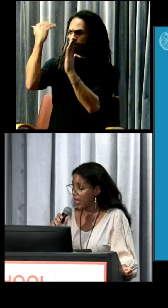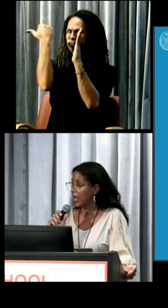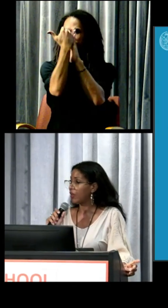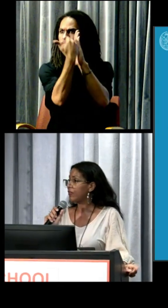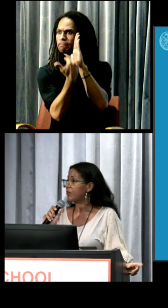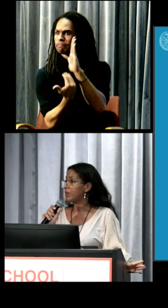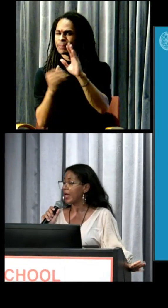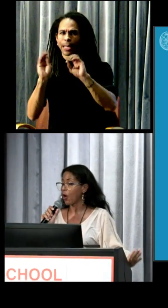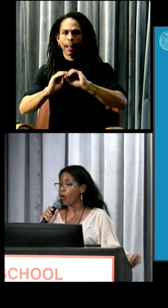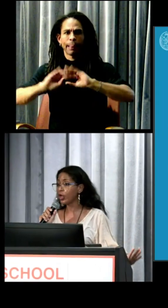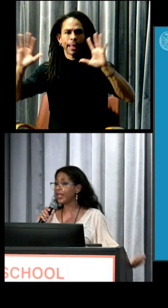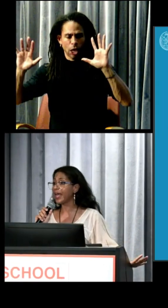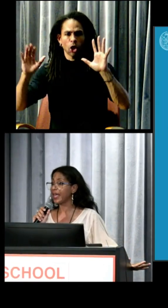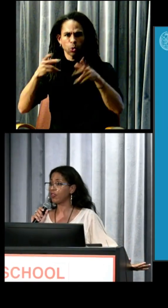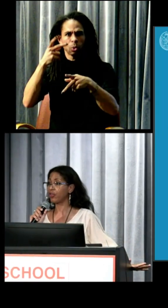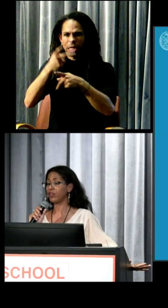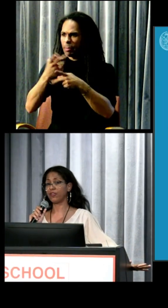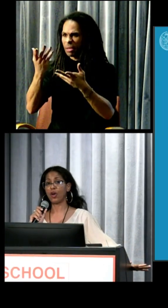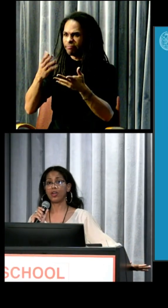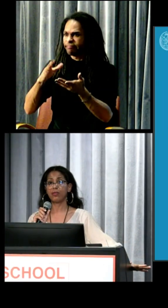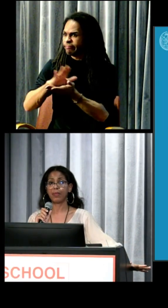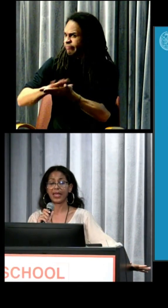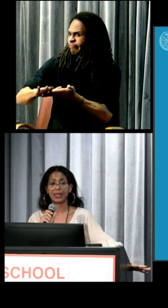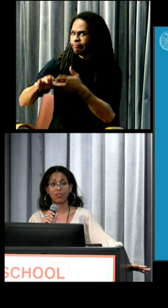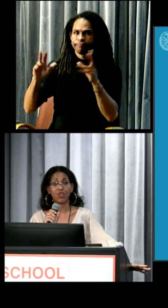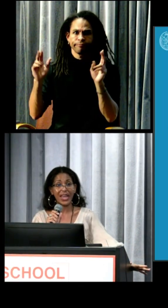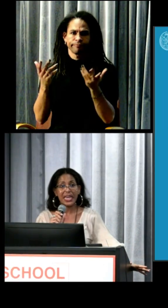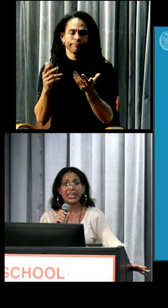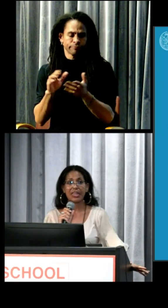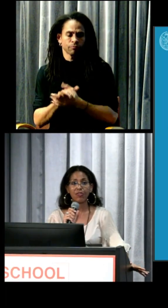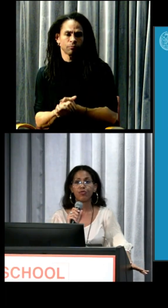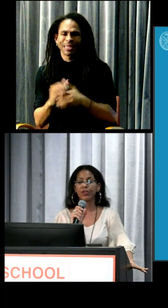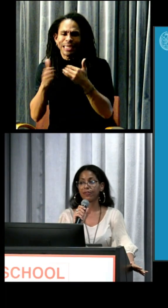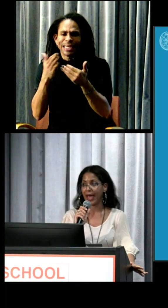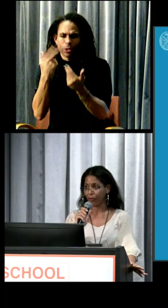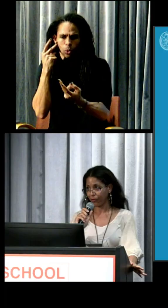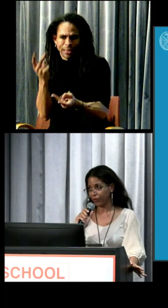table of the simulation results in those new system scores. So that's where you see that feedback.